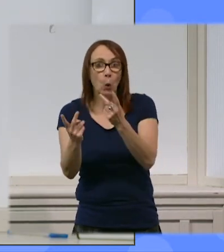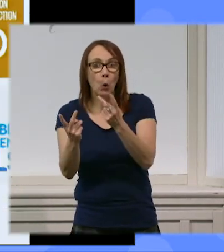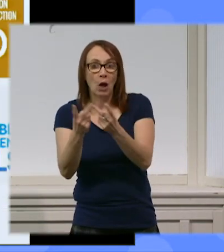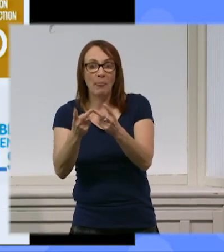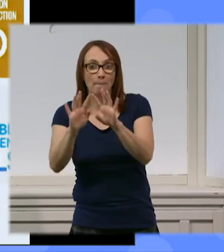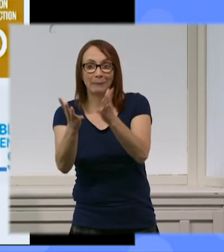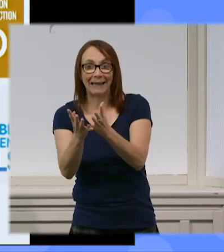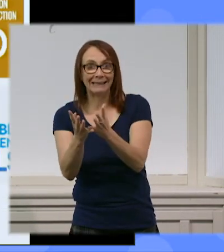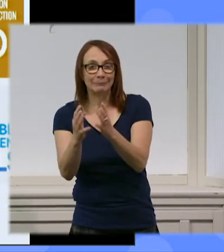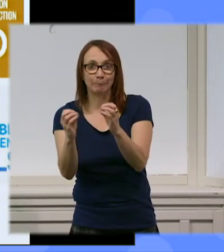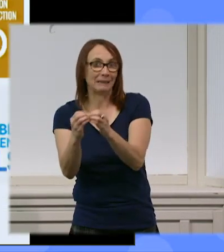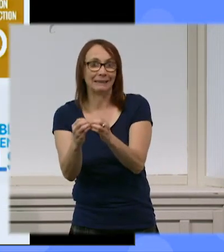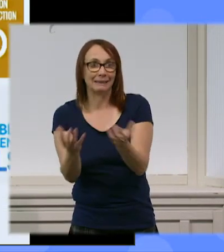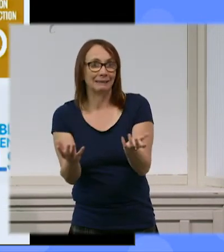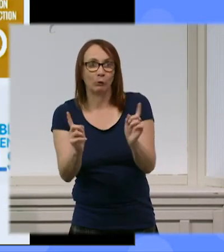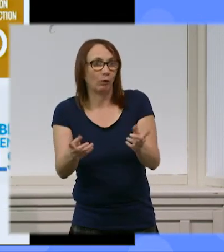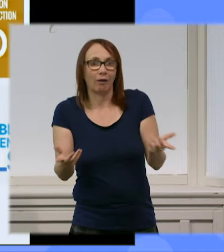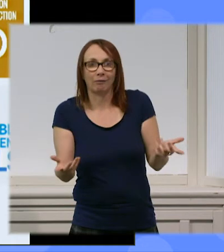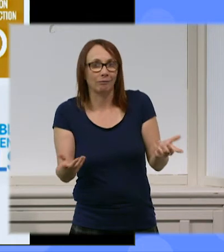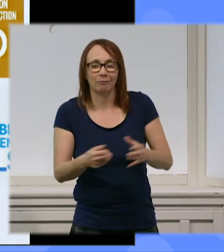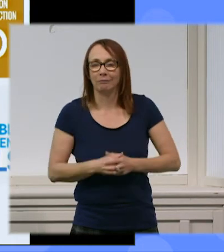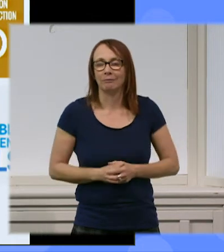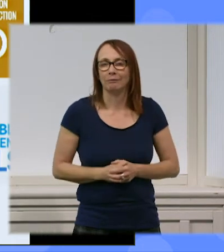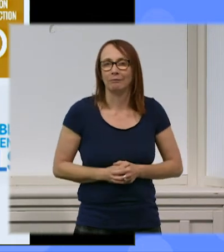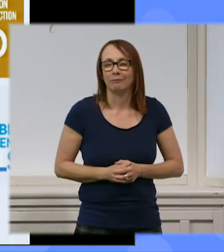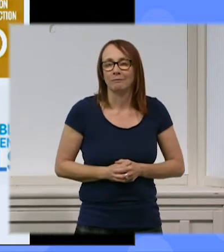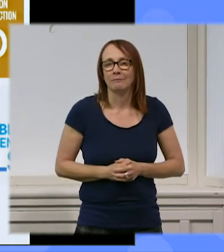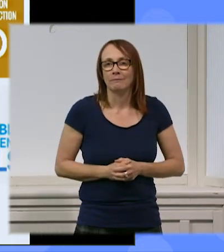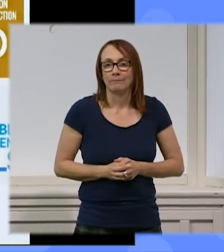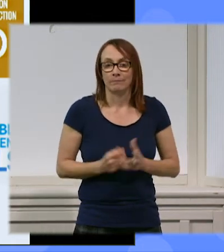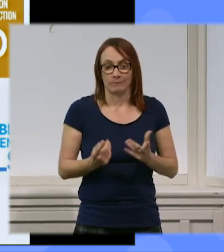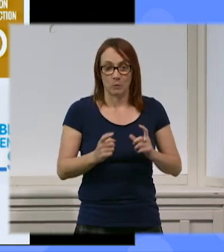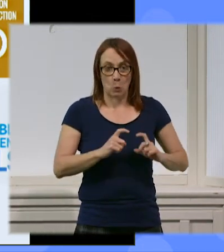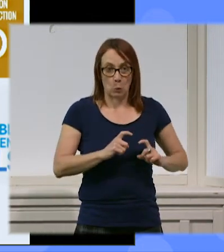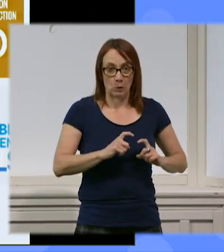pretty clearly and as part of the sustainable development goals it's a